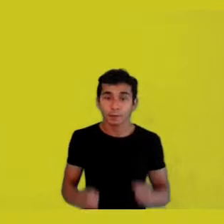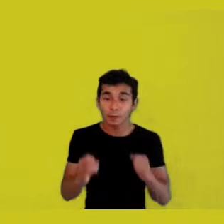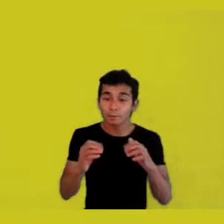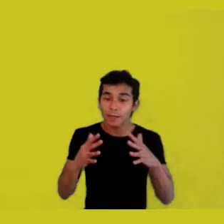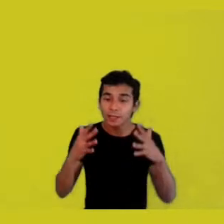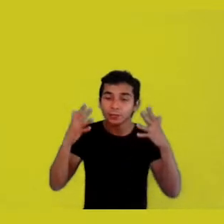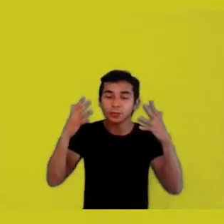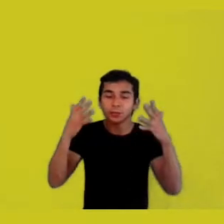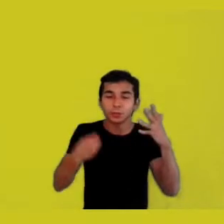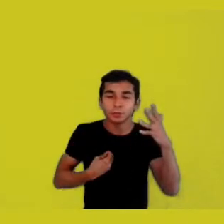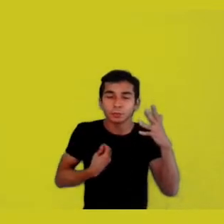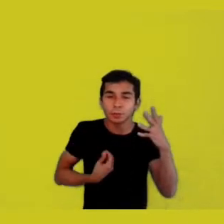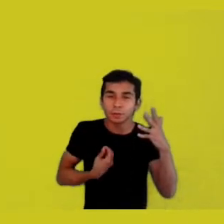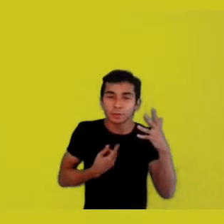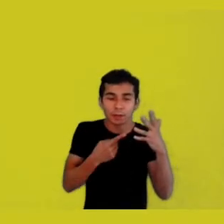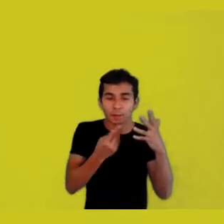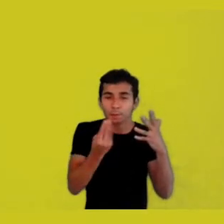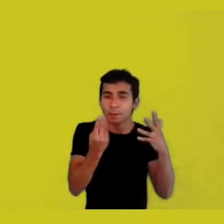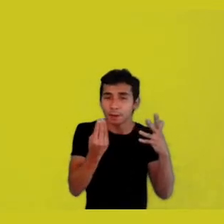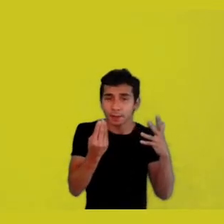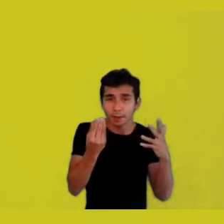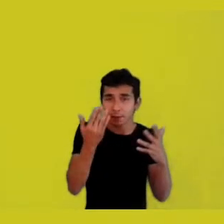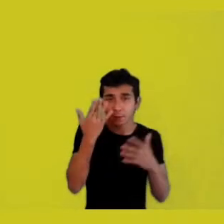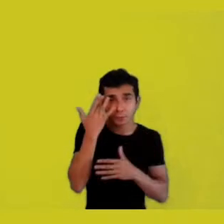The fetish action seems to me